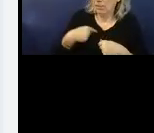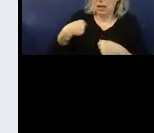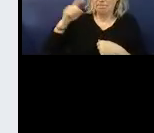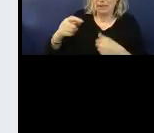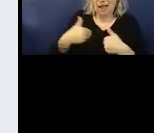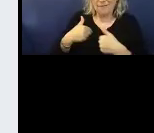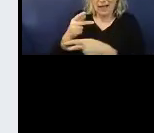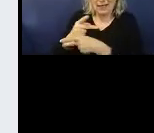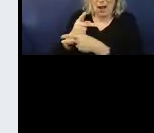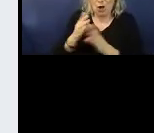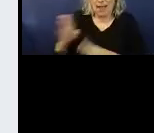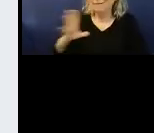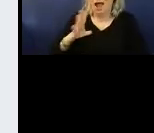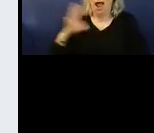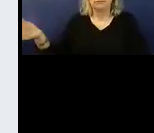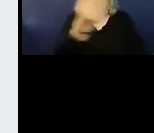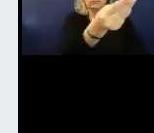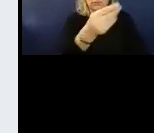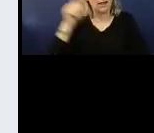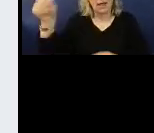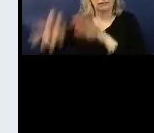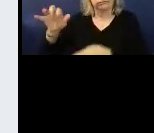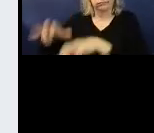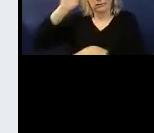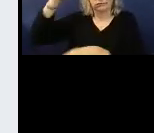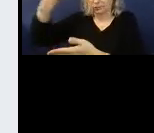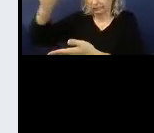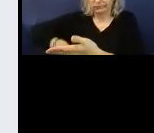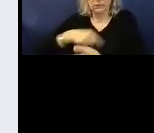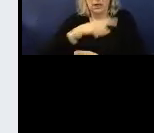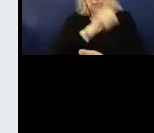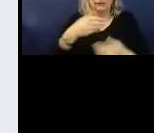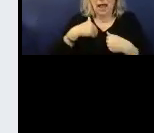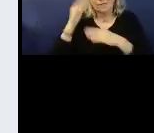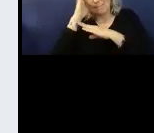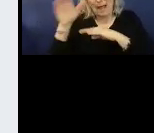And so a provider writes a care plan that says they need a bed rail and OK, I'm, I'm good now.